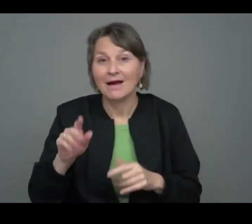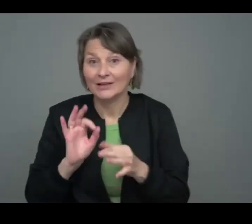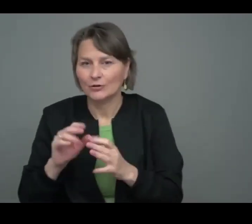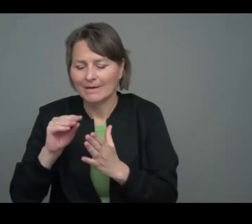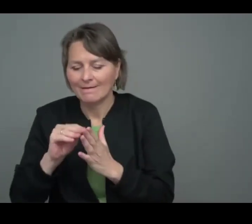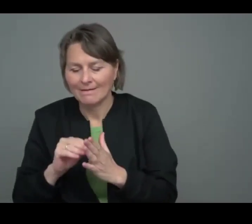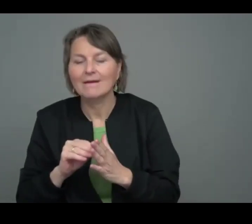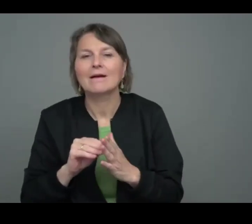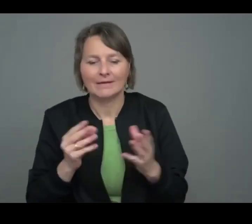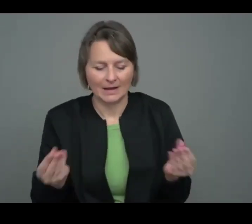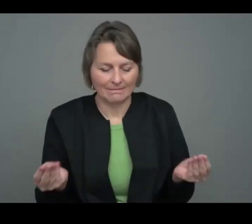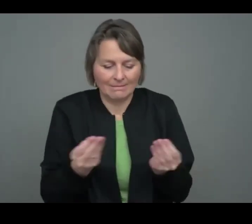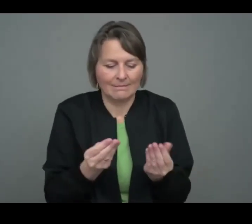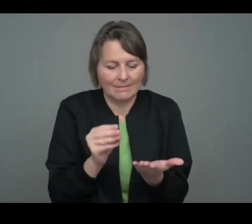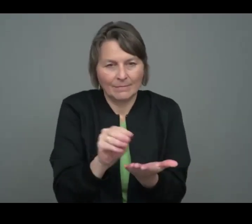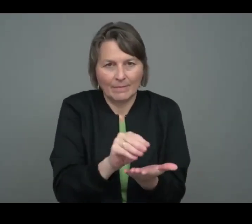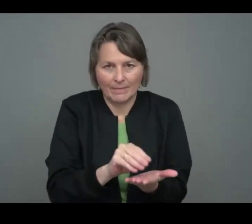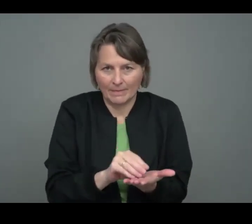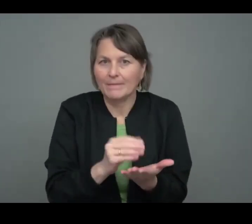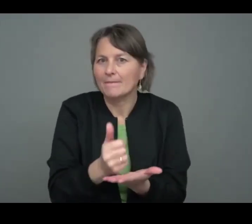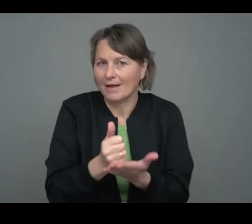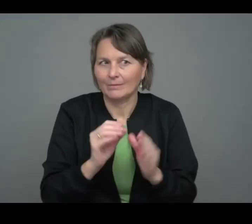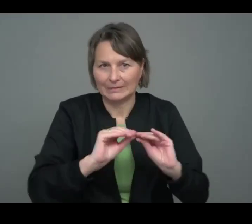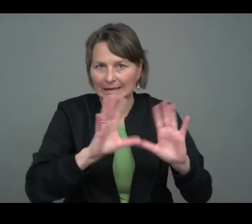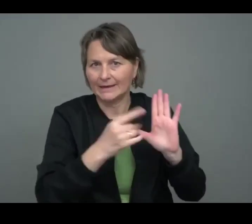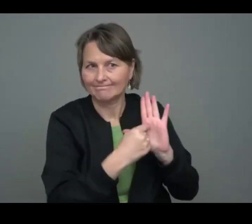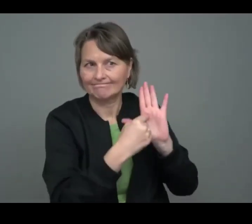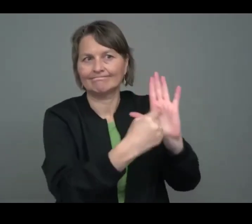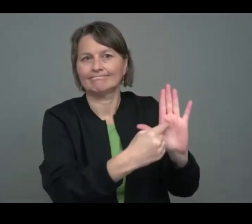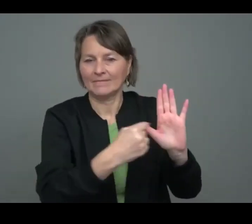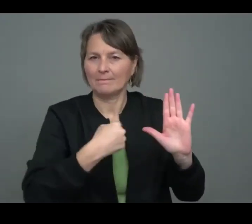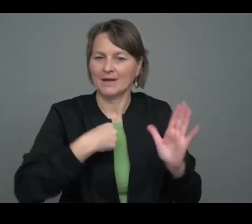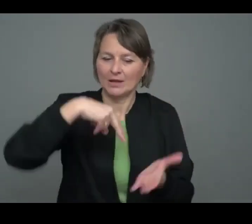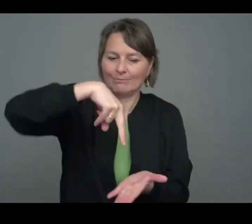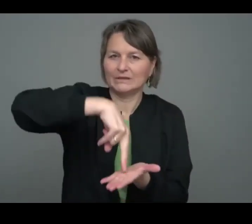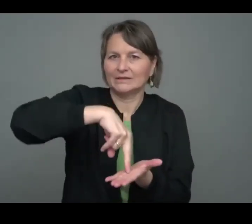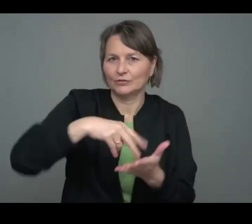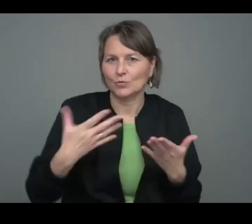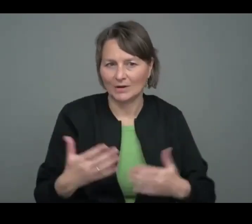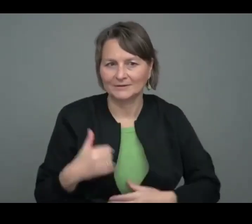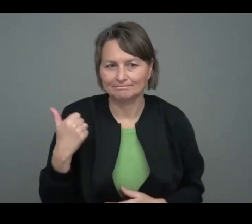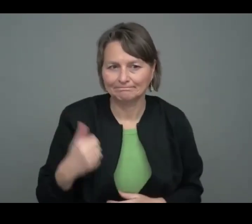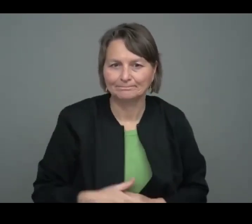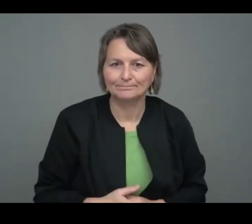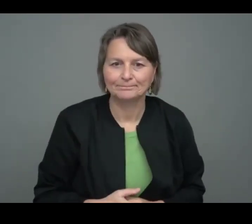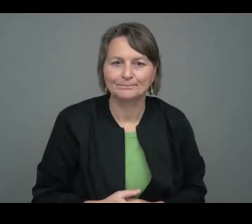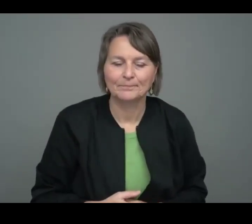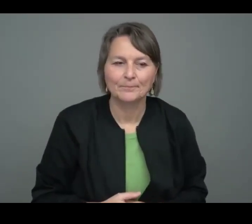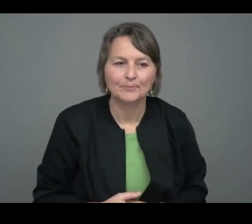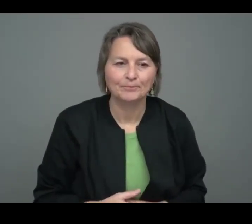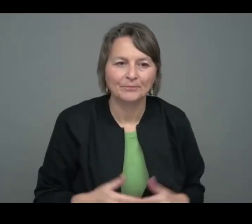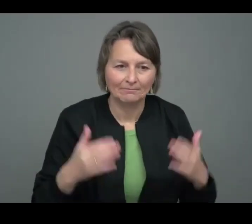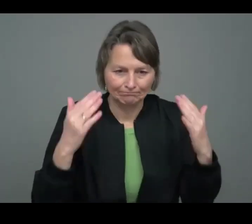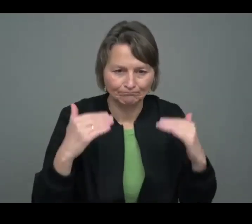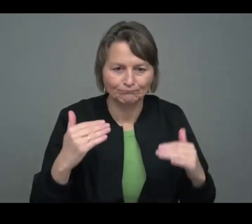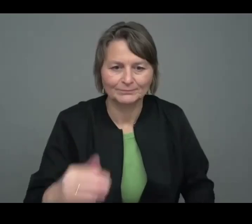everyday doing research and also contributing as a practice searcher. So it's very important